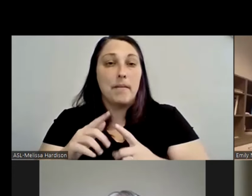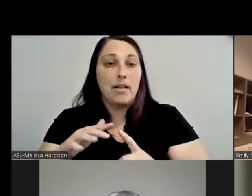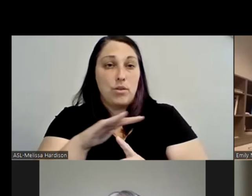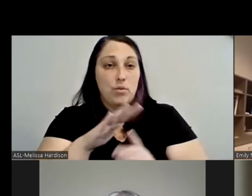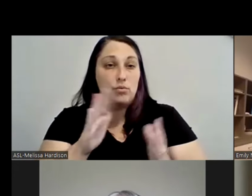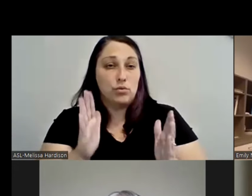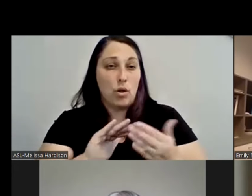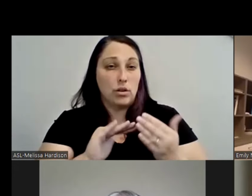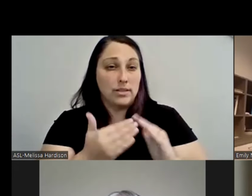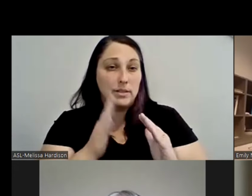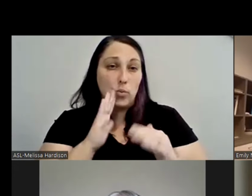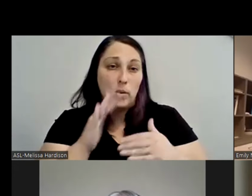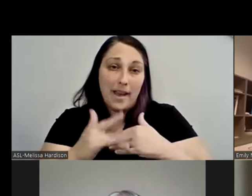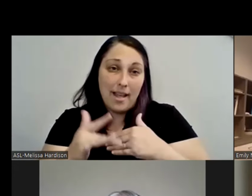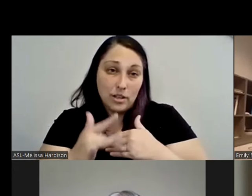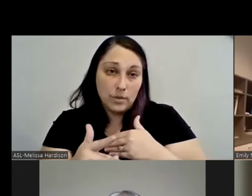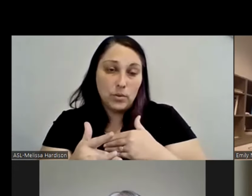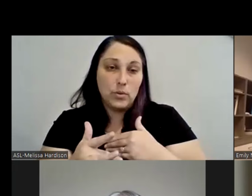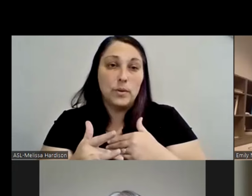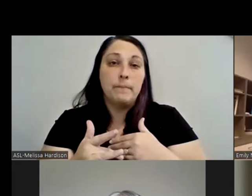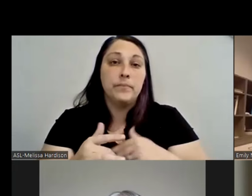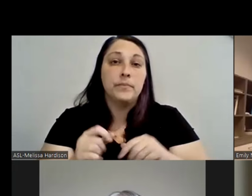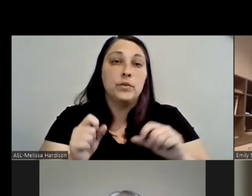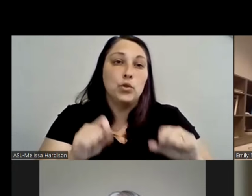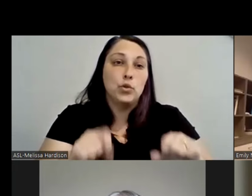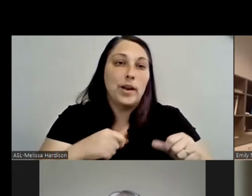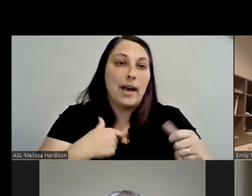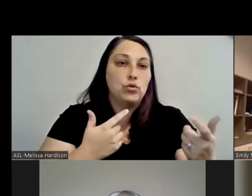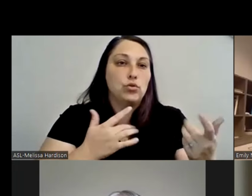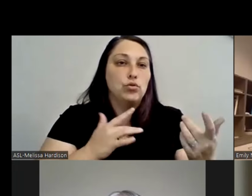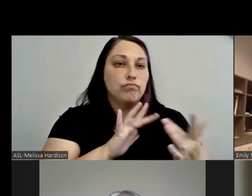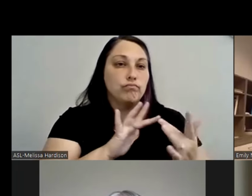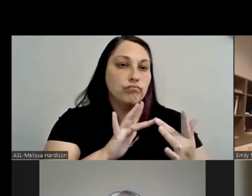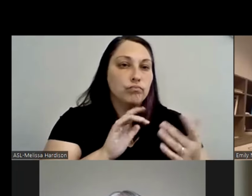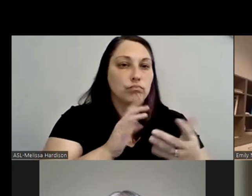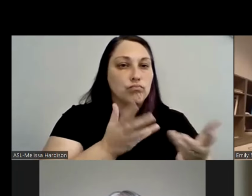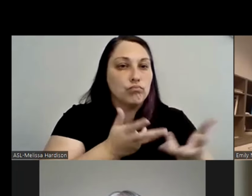So with that, I will turn it over to my colleague now, Emily, who is going to describe some other aspects.